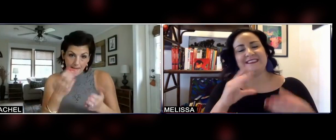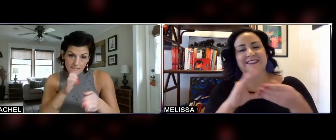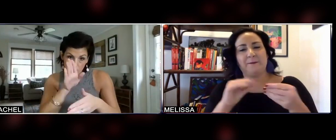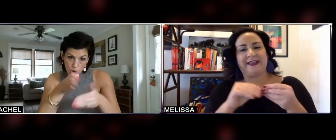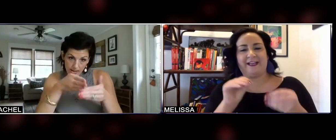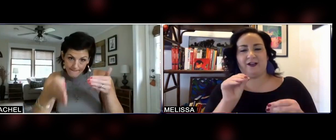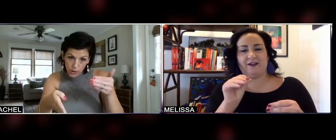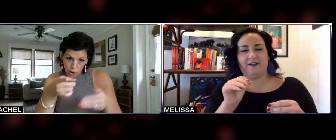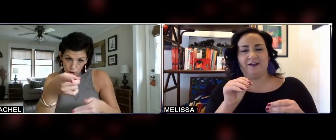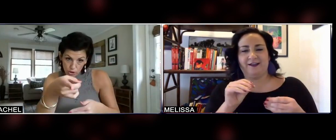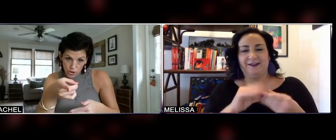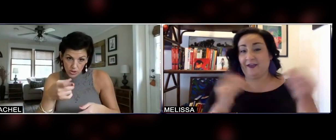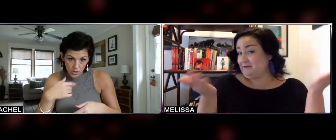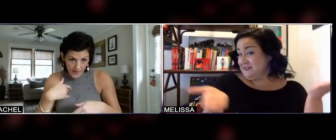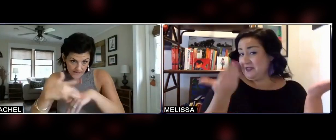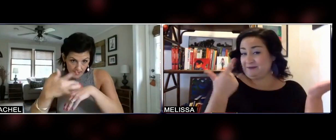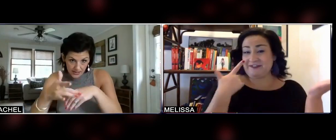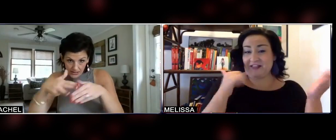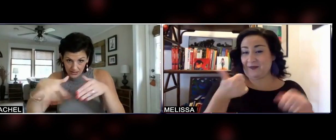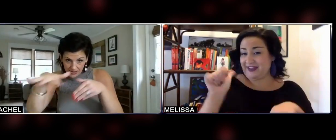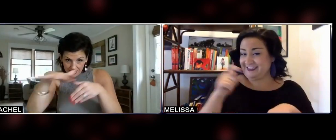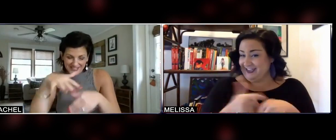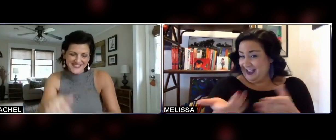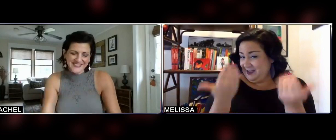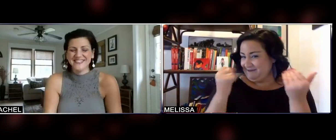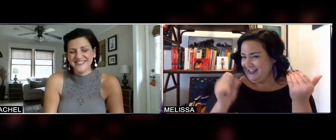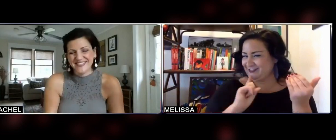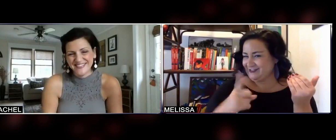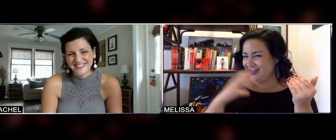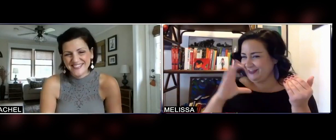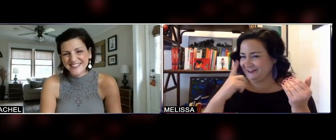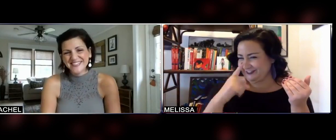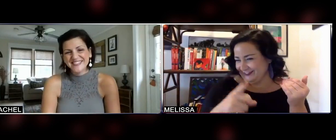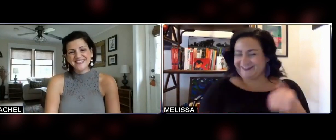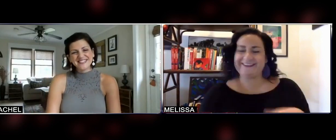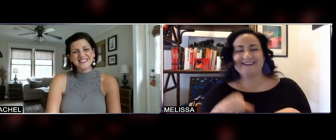Do you need a neighbor? Have any availabilities around you? Haha, YES! We do! I'll look around!